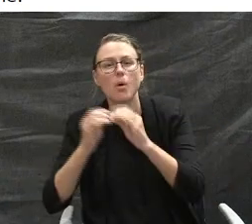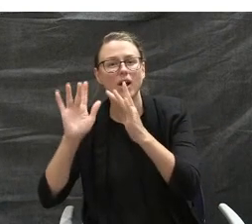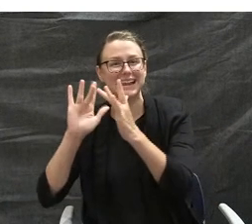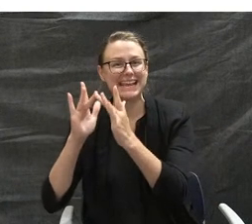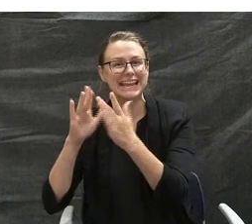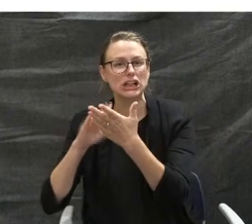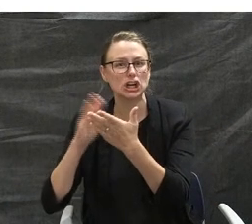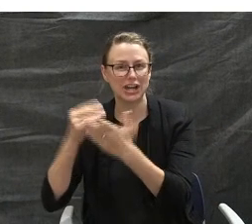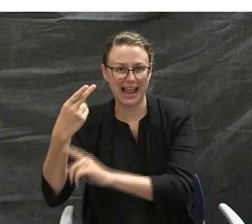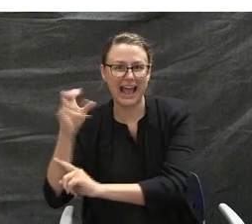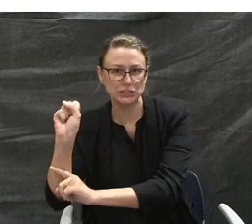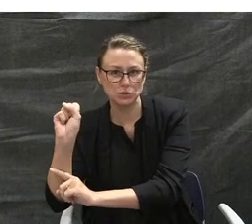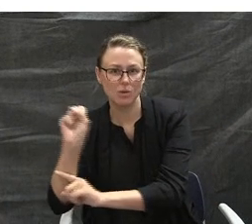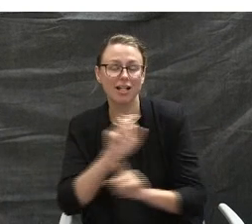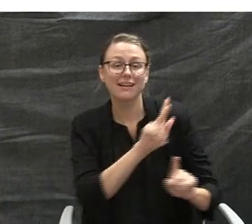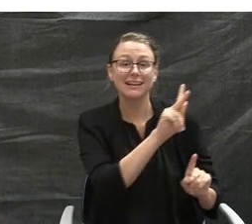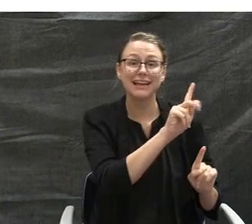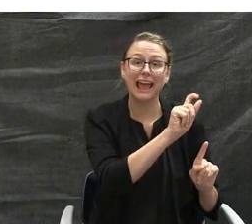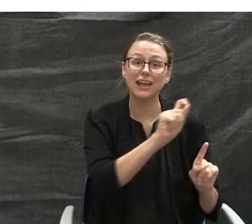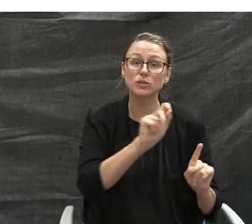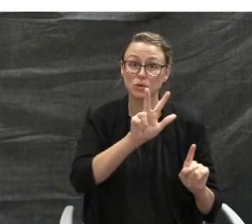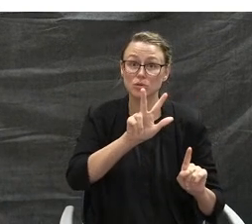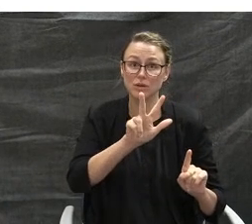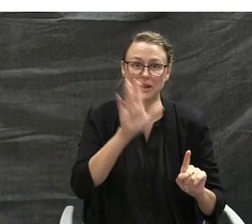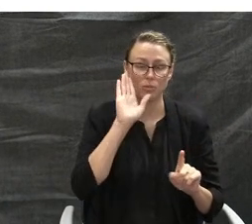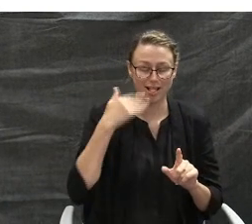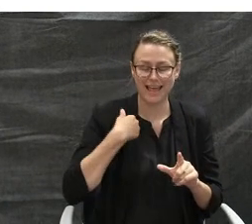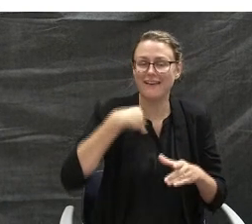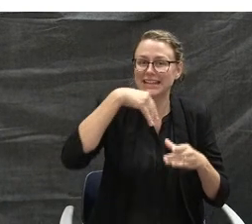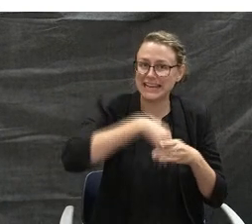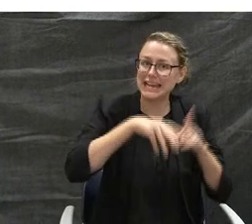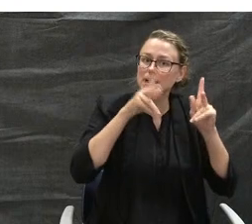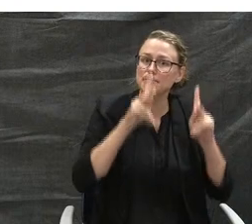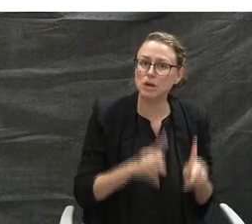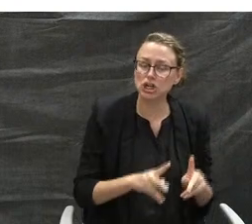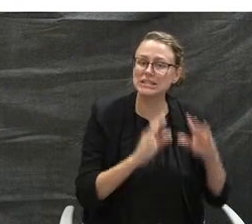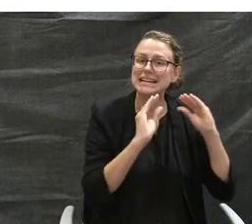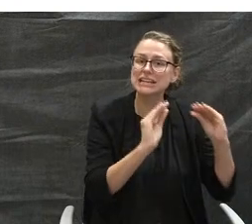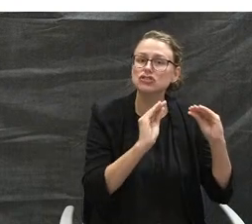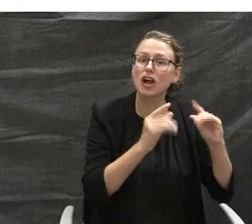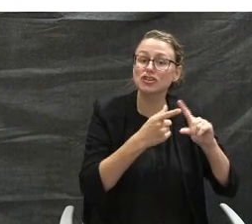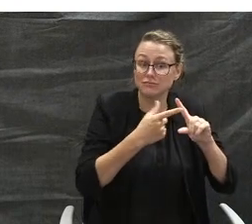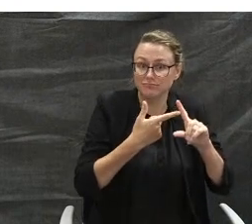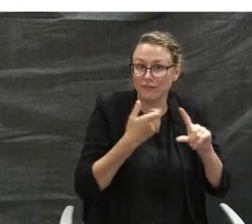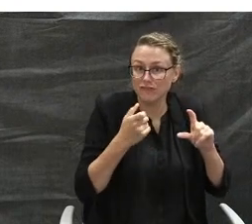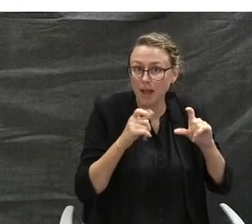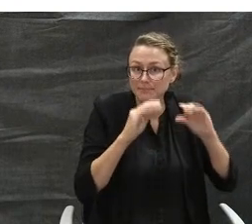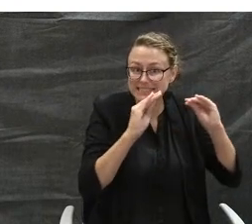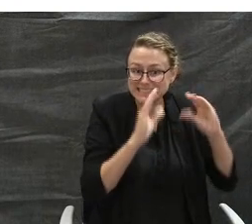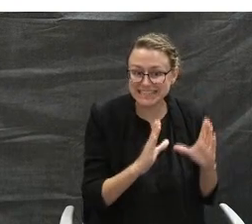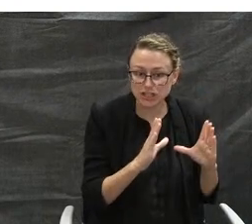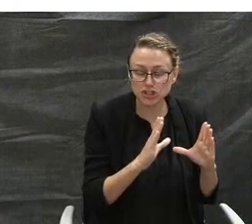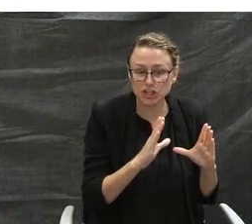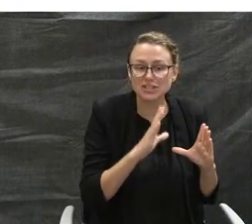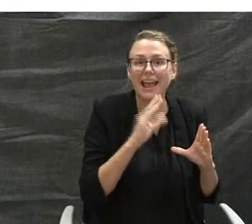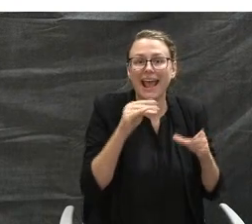So in K through three. Will have in person. Instruction by classroom teachers and neighborhood schools every day.